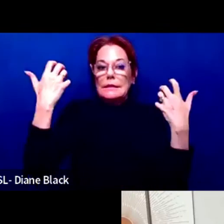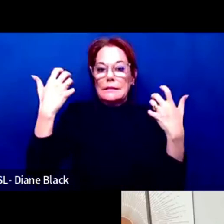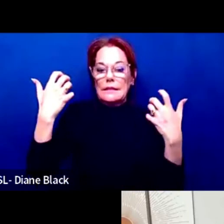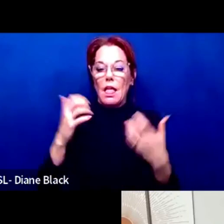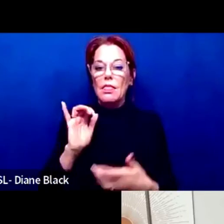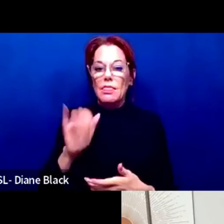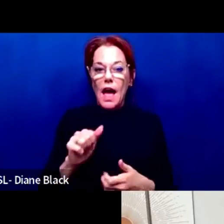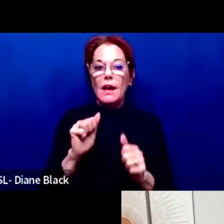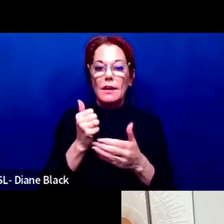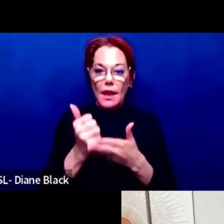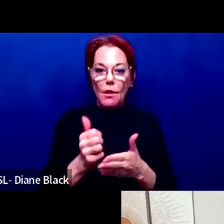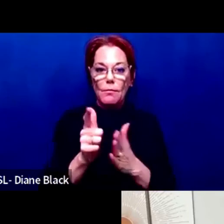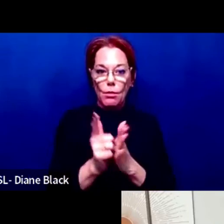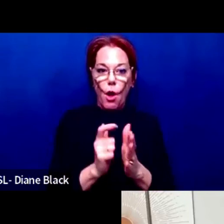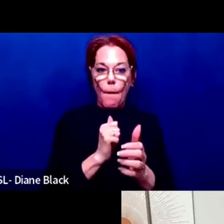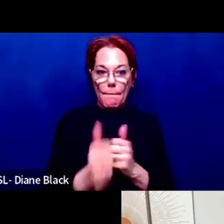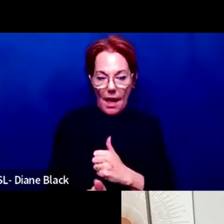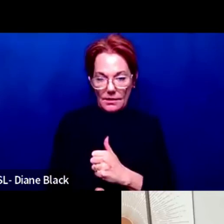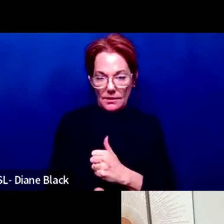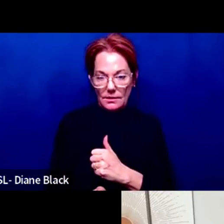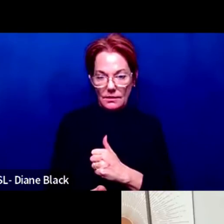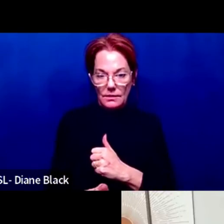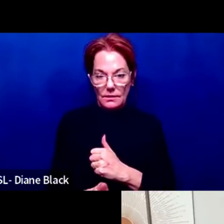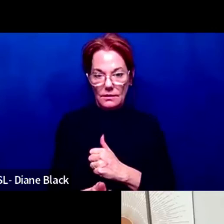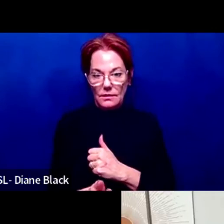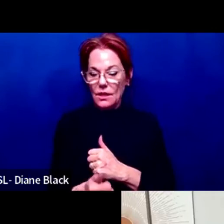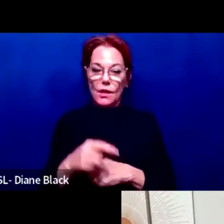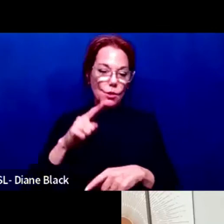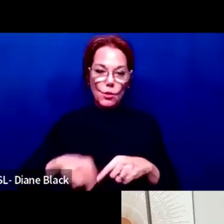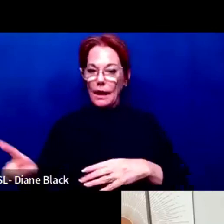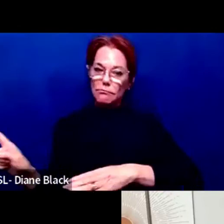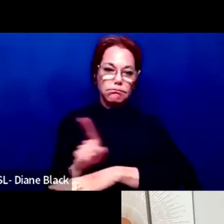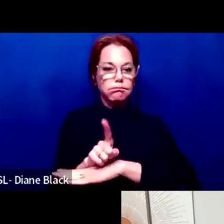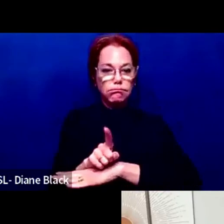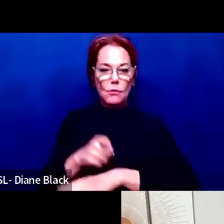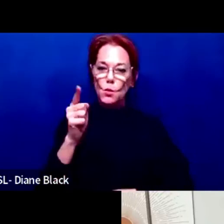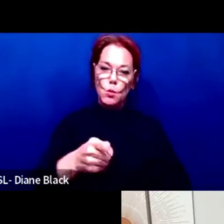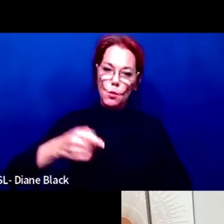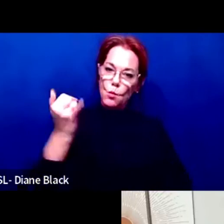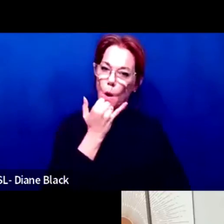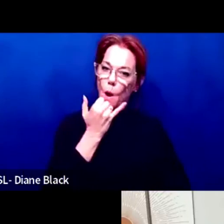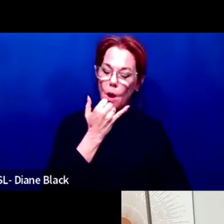can't pass a law and all of us stand on a table and tell them that they're wrong. They're never gonna say, okay, so what should we do about it, and